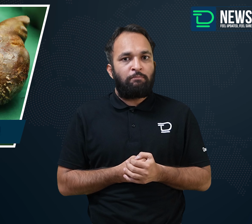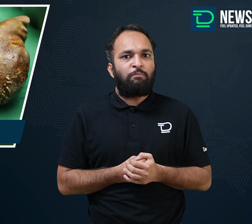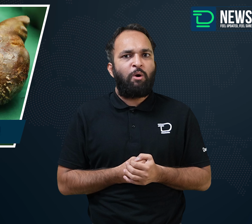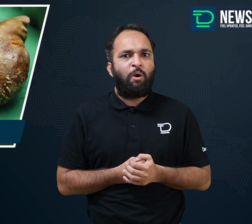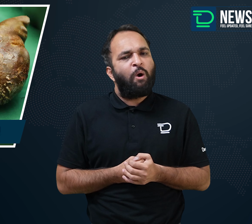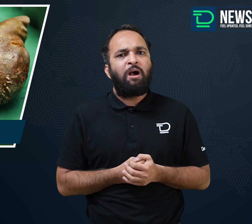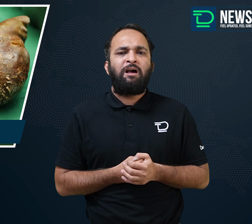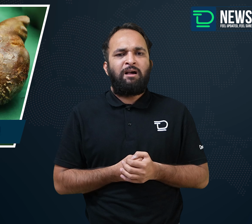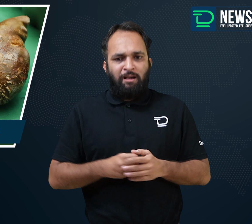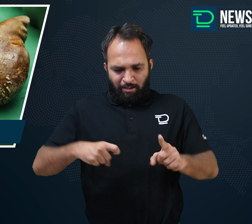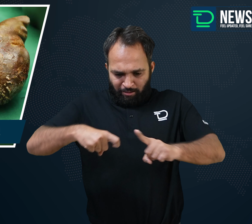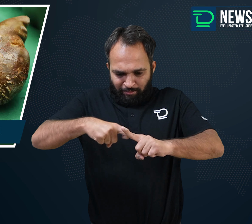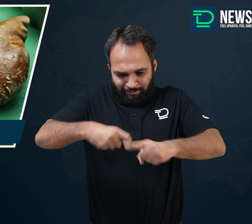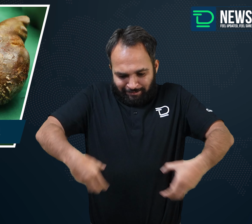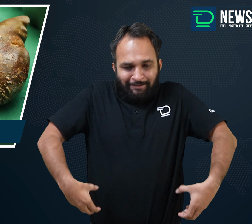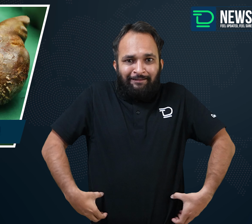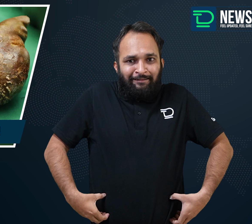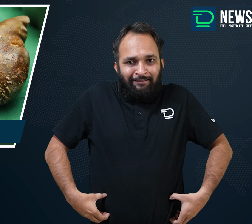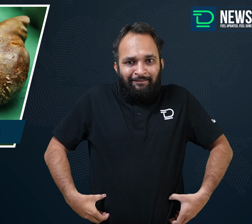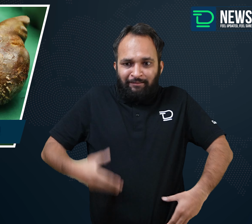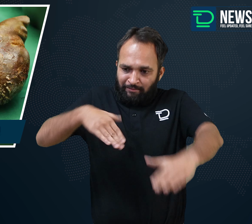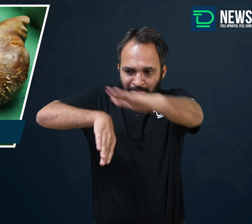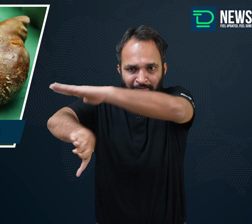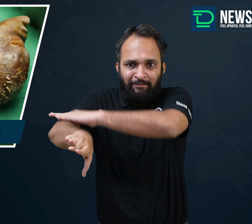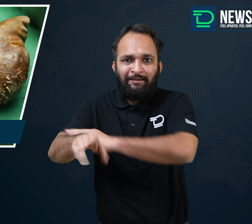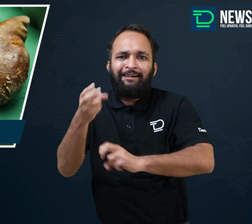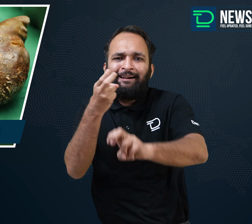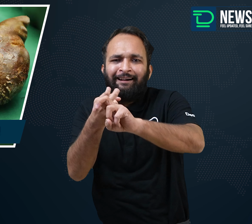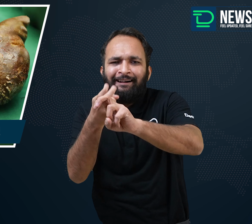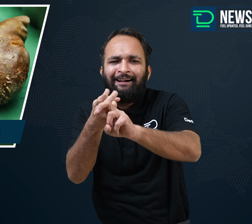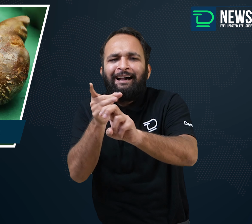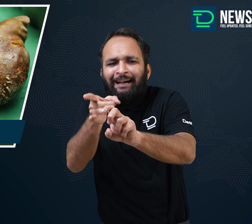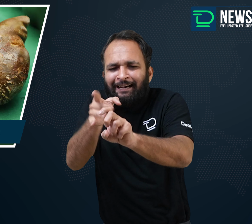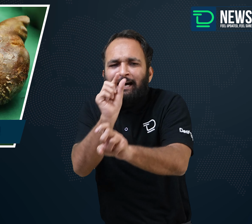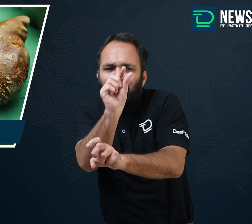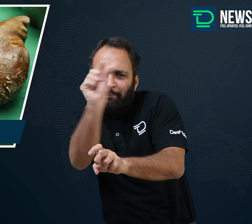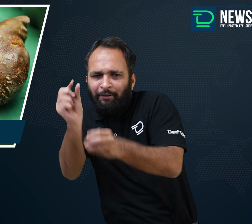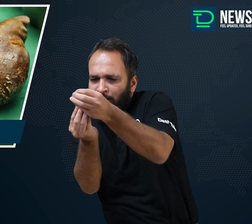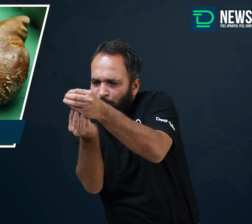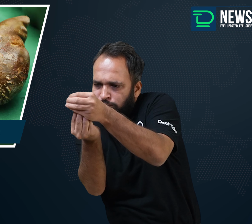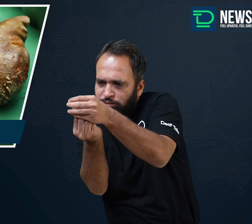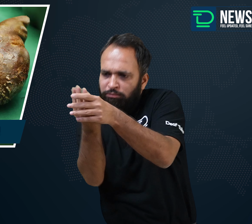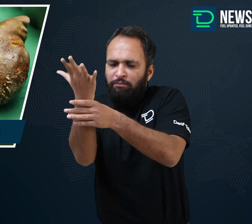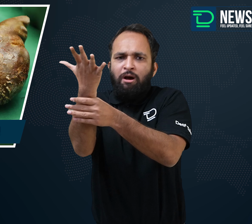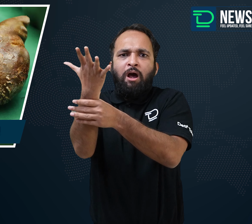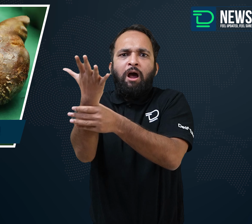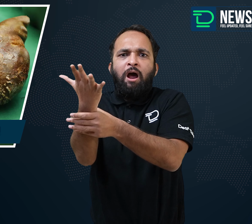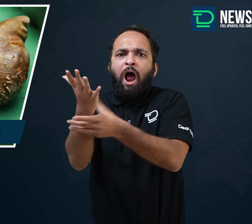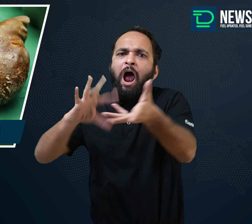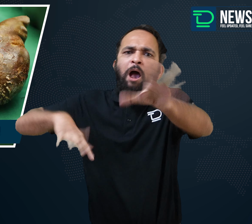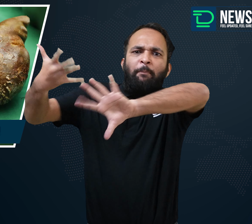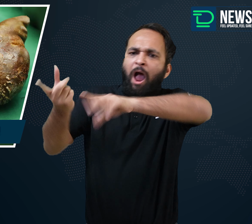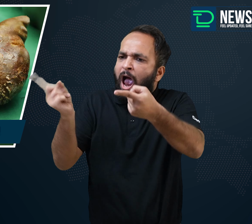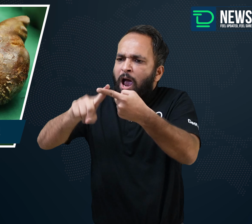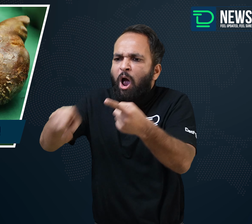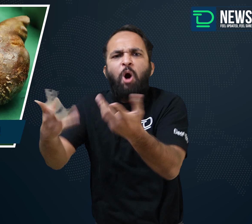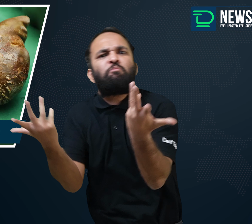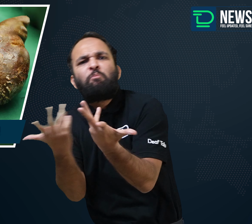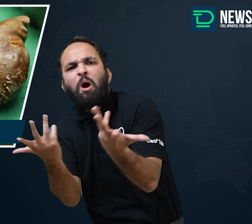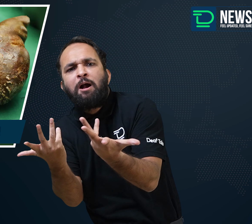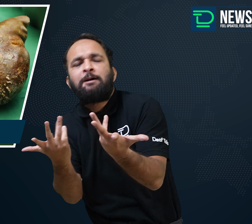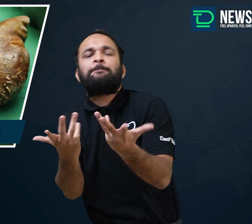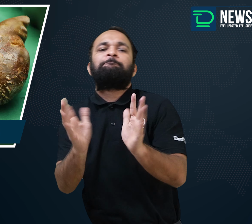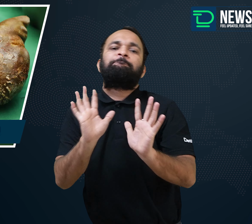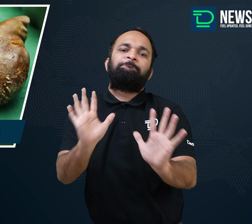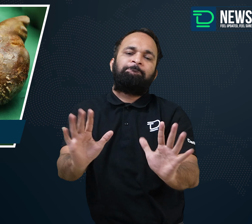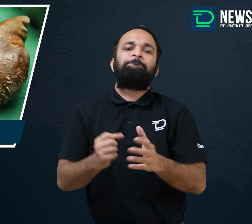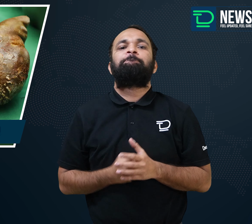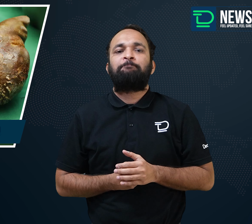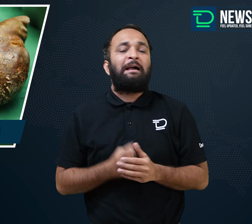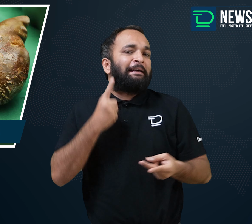Why are kidney stones forming ?